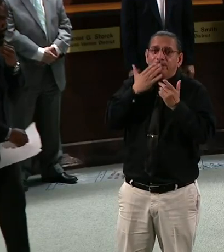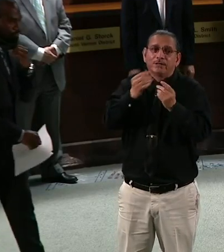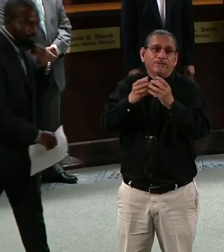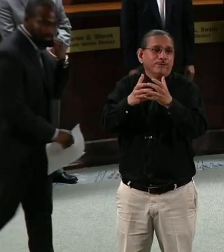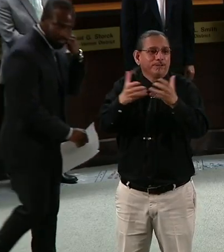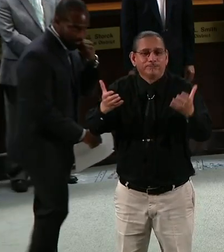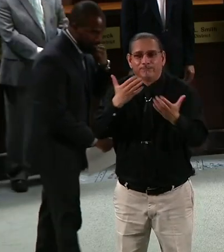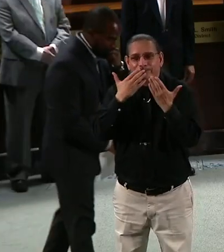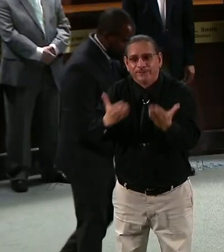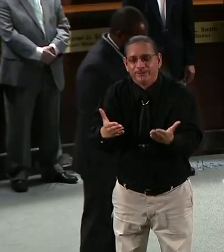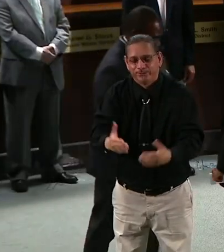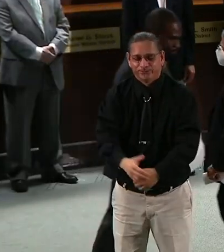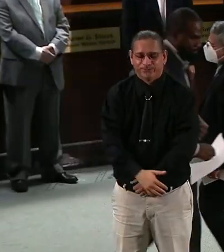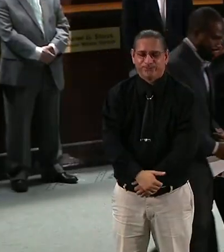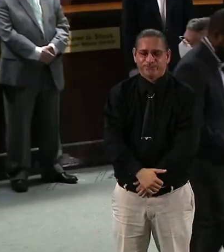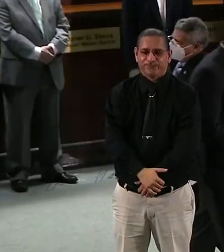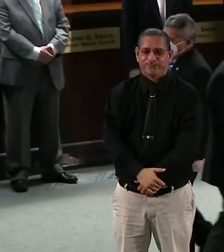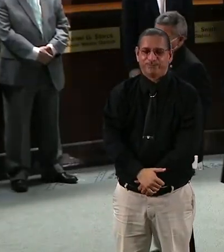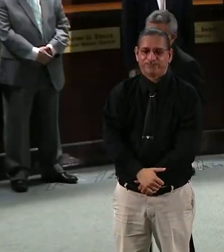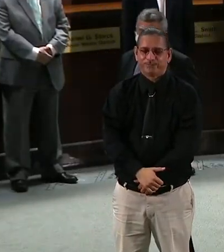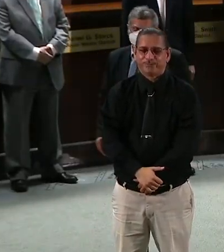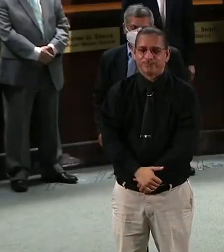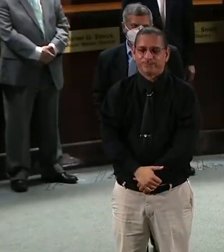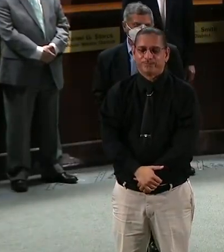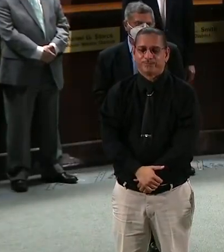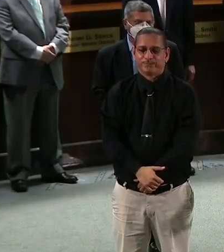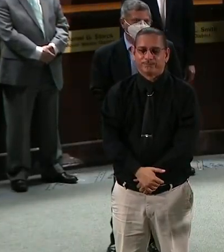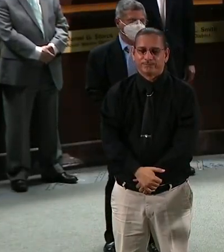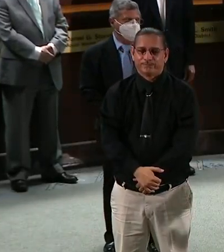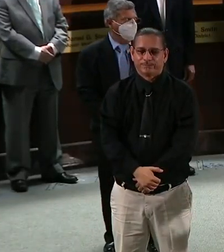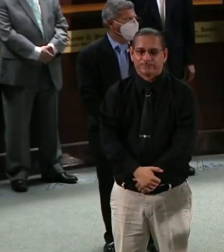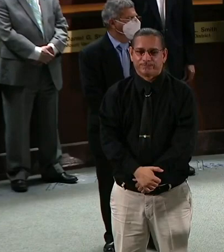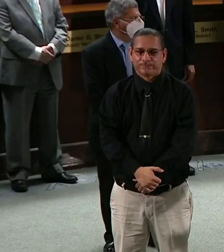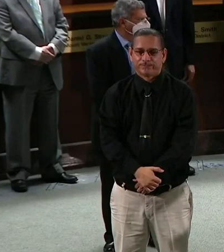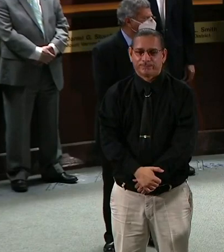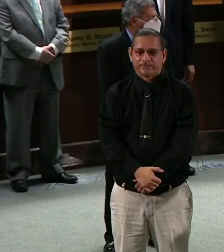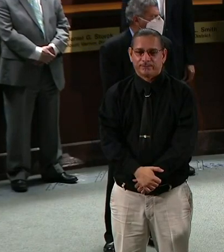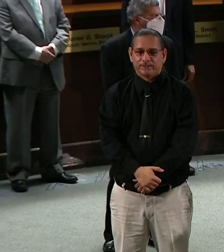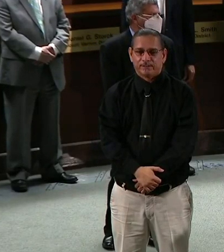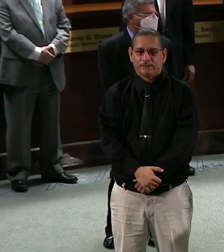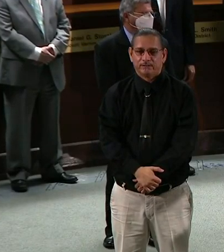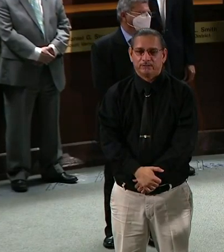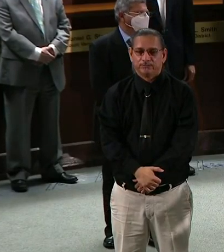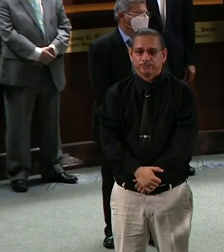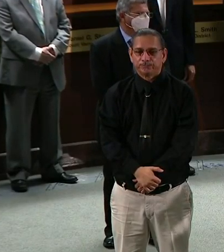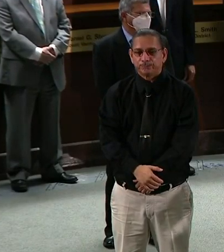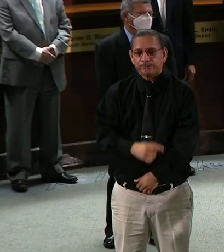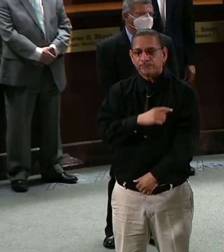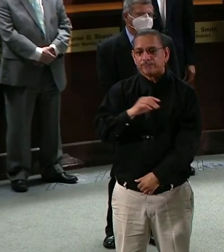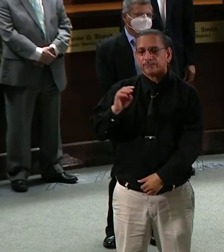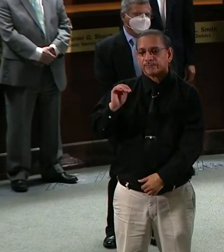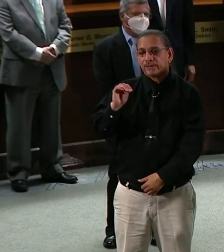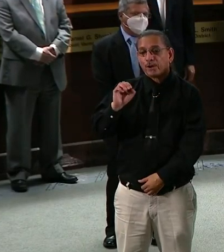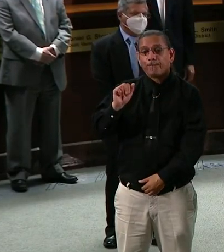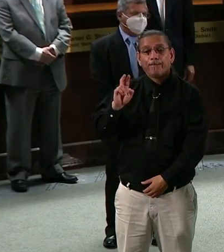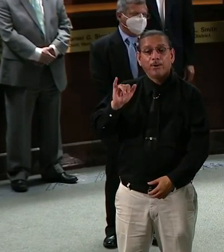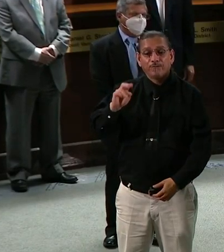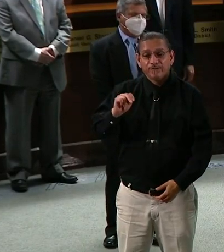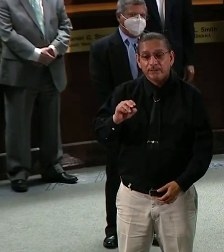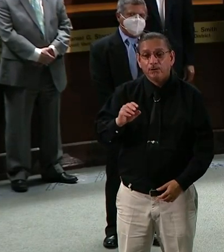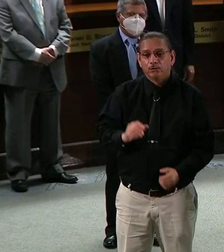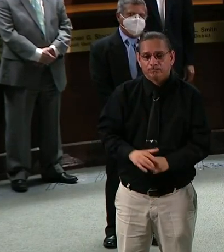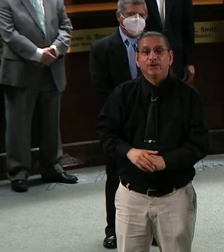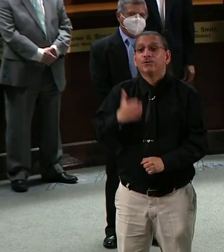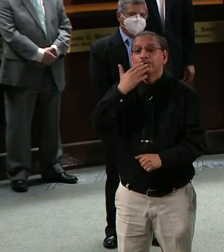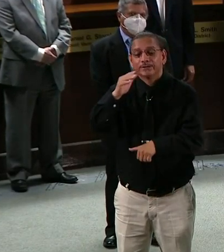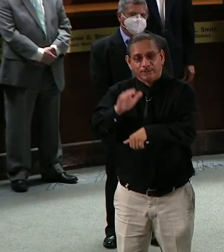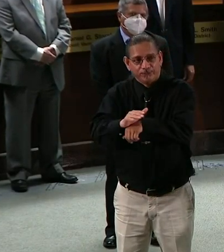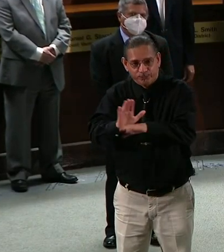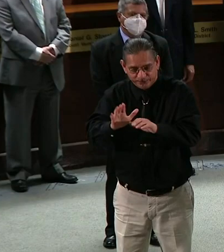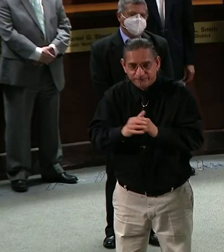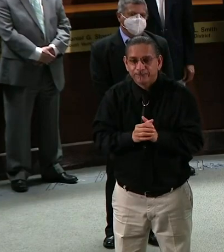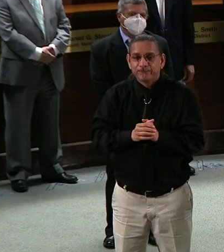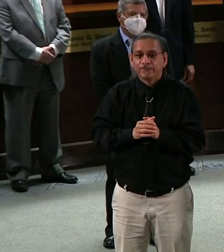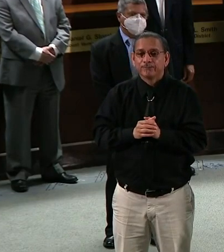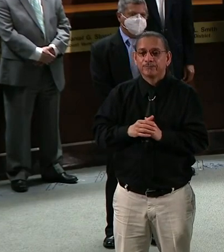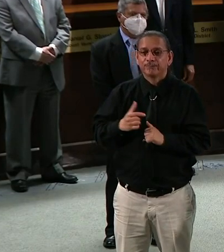WHICH OTHER. WHEN I TRY TO HELP